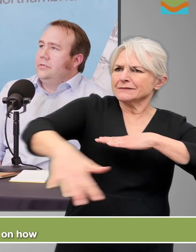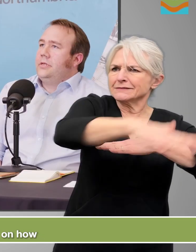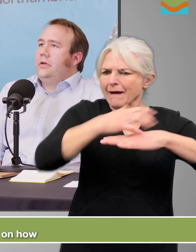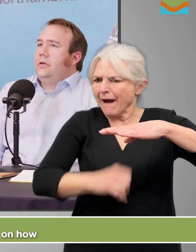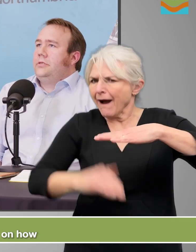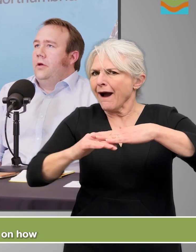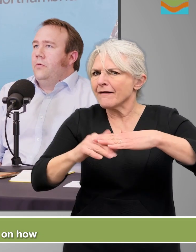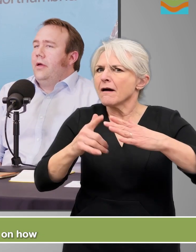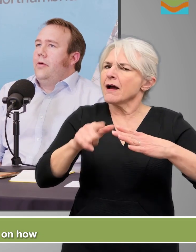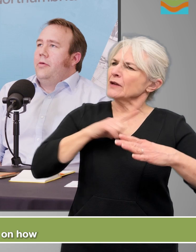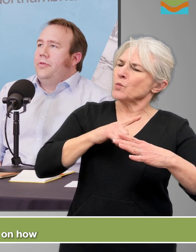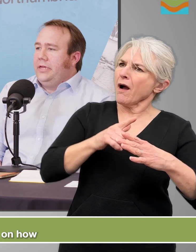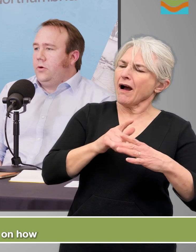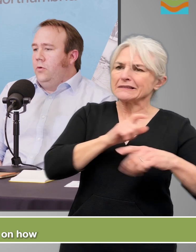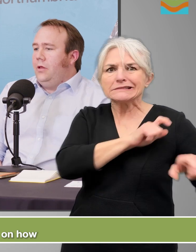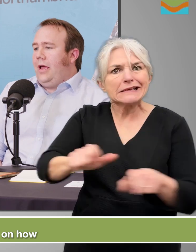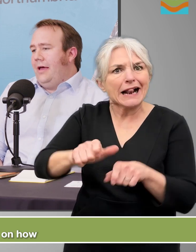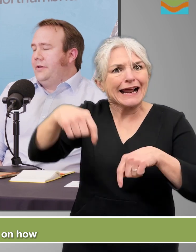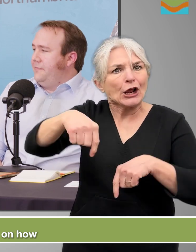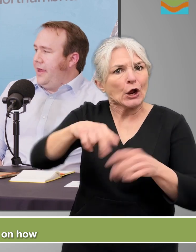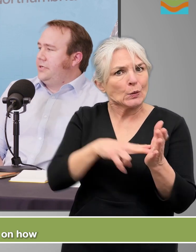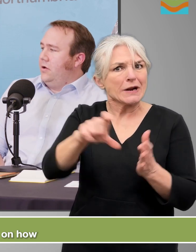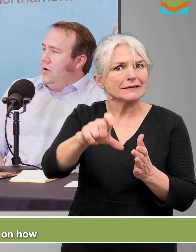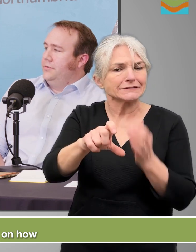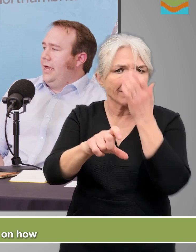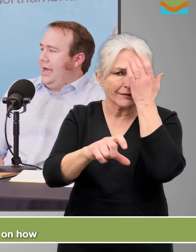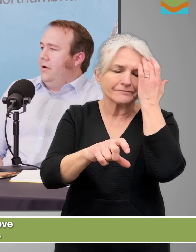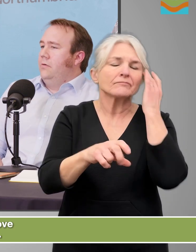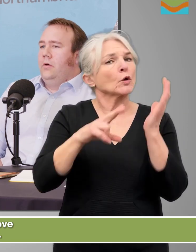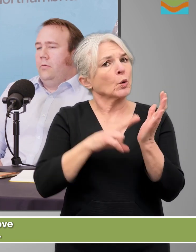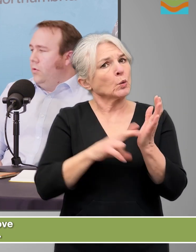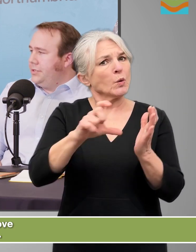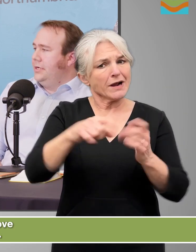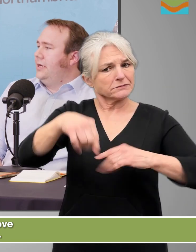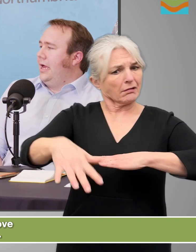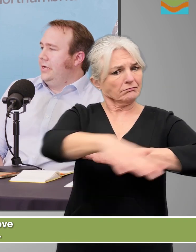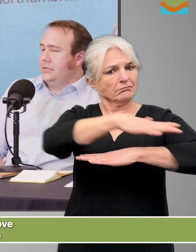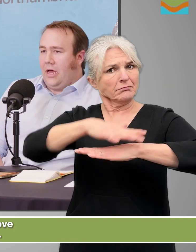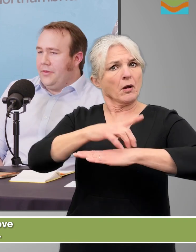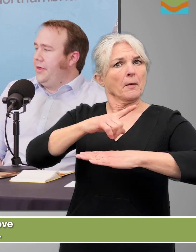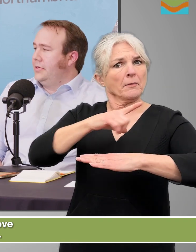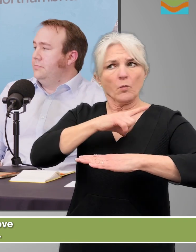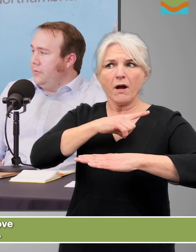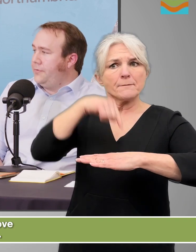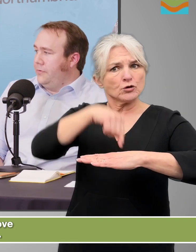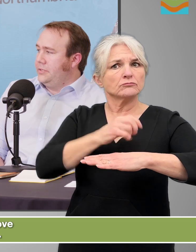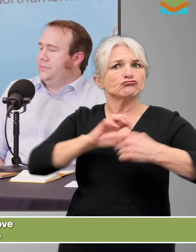And so these all have an effect on how water and other things move through the subsurface.